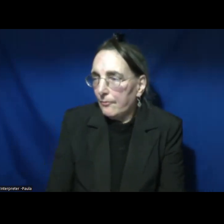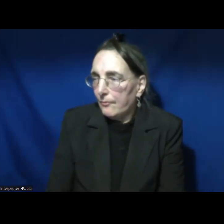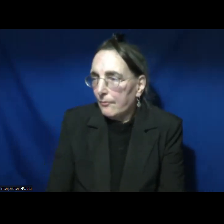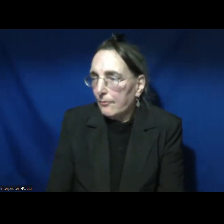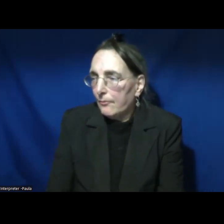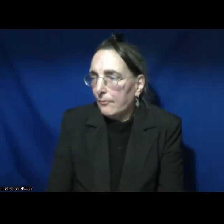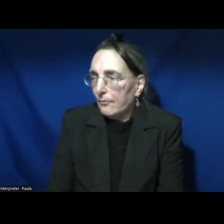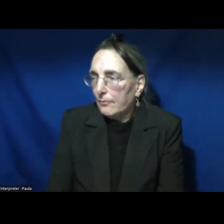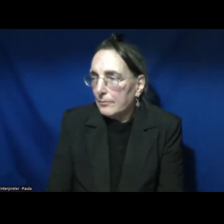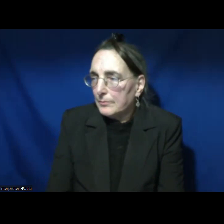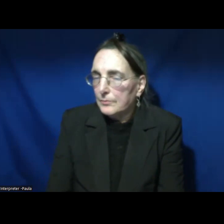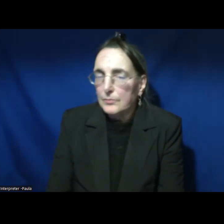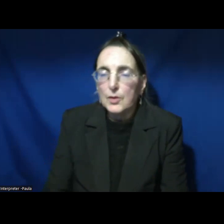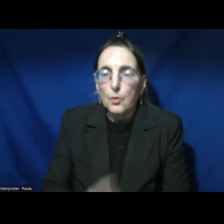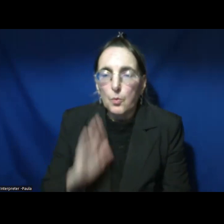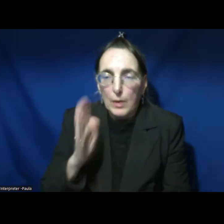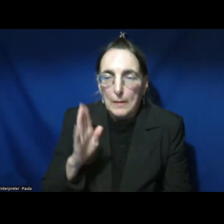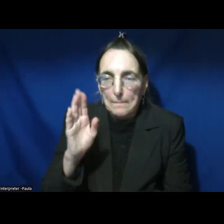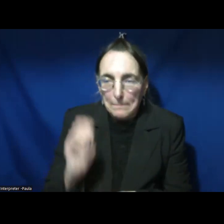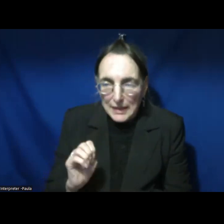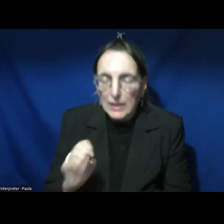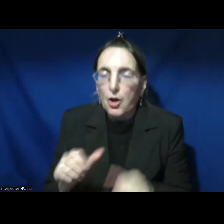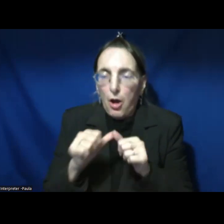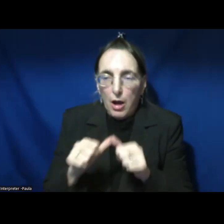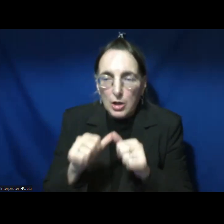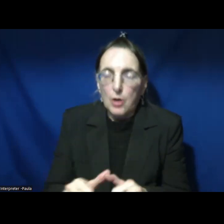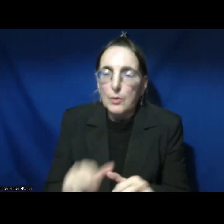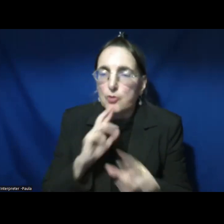Are there going to be ongoing reporting requirements or expectations at the conclusion of the TA? I'm going to ask my colleague Lori if she would like to take that question. SPEAKER: Hi, Ryan. Could you repeat the question again, I'm sorry. RYAN ELZA: Are there going to be ongoing reporting requirements or